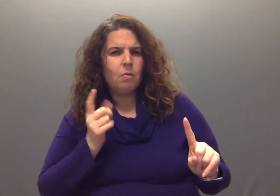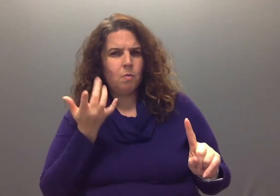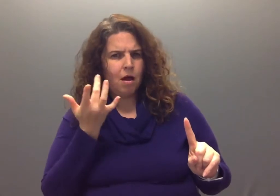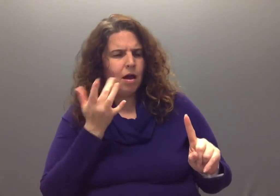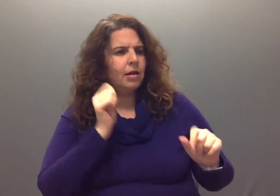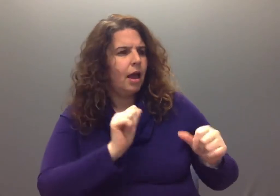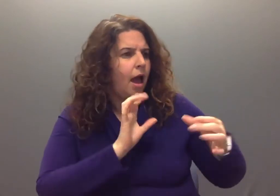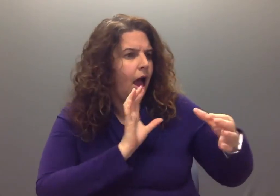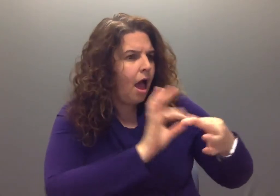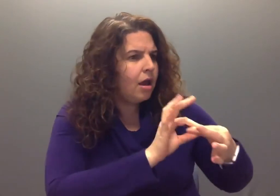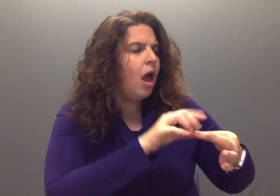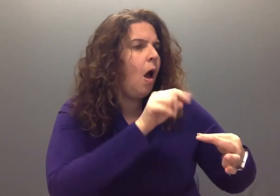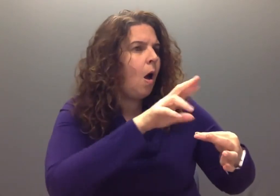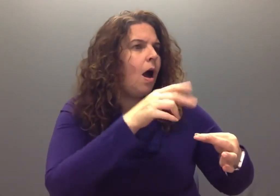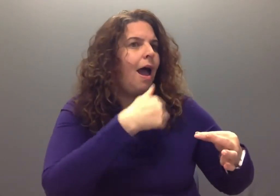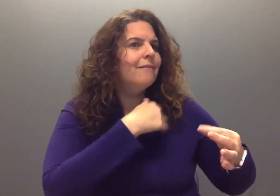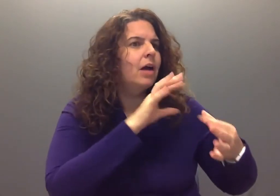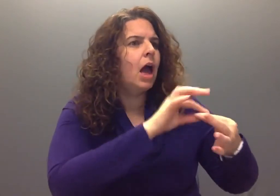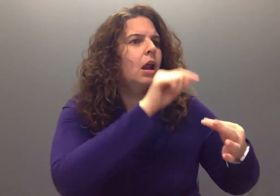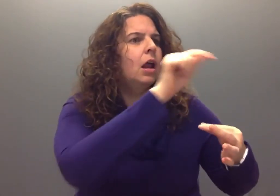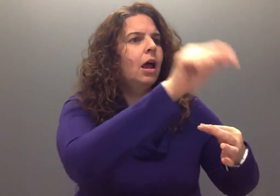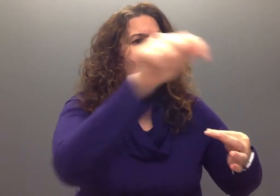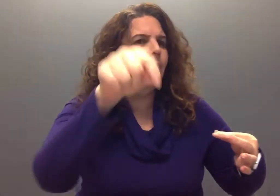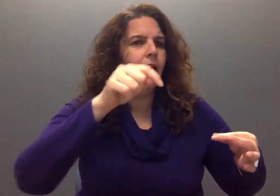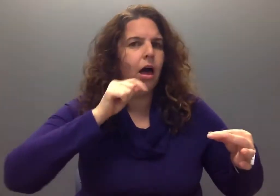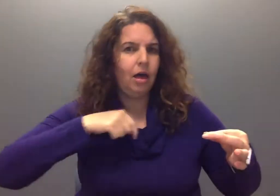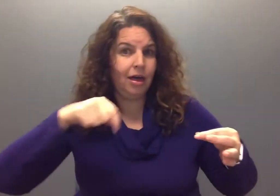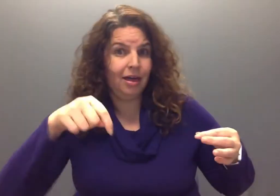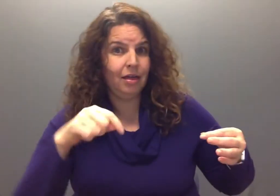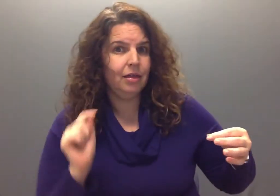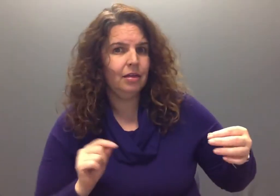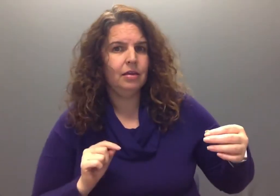That helps establish connections between people that may share networks or communities.